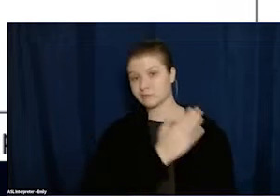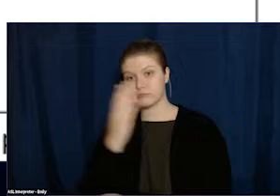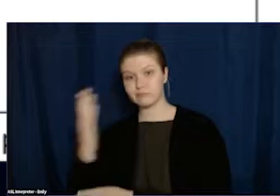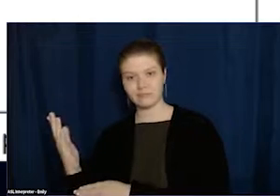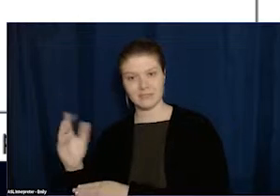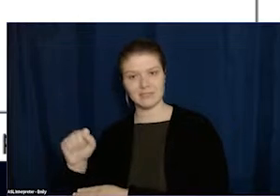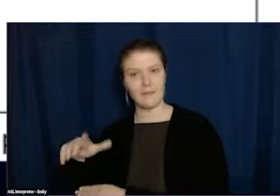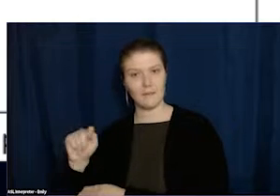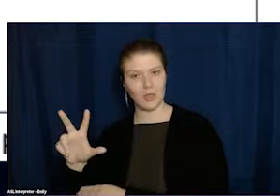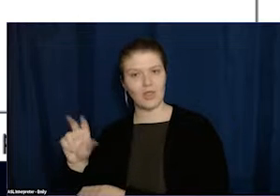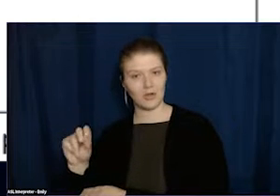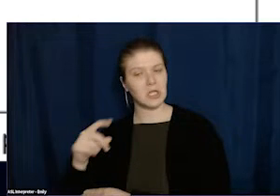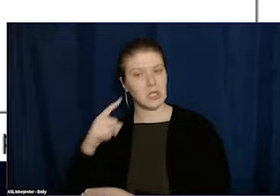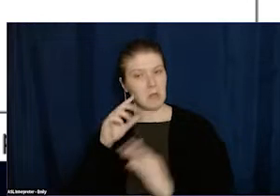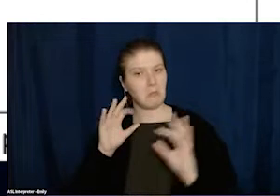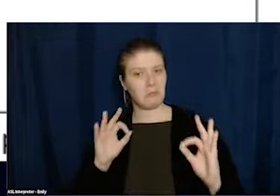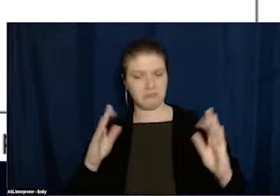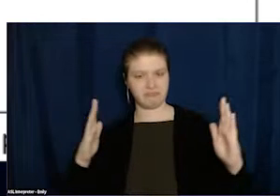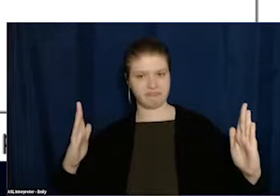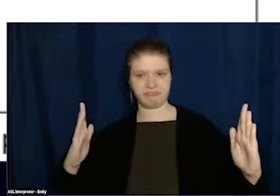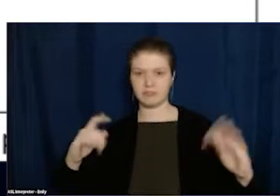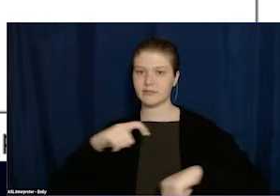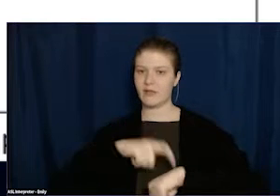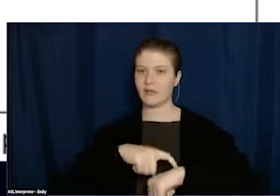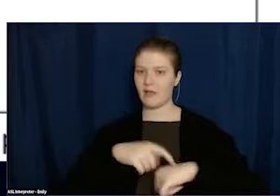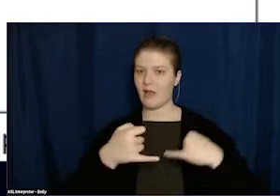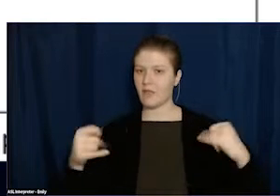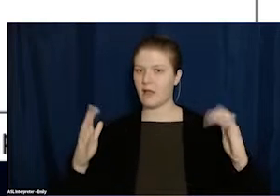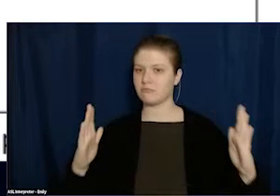So this is timed perfectly to end with the fiscal year.